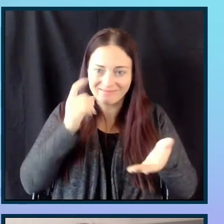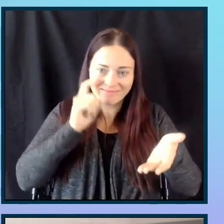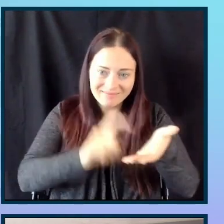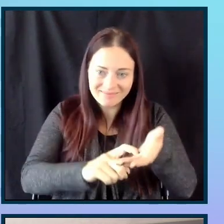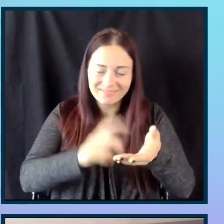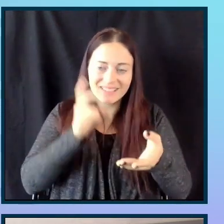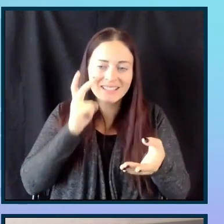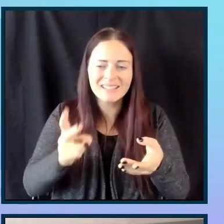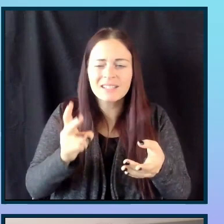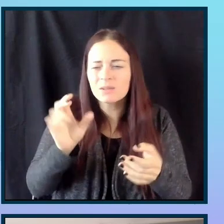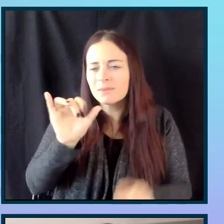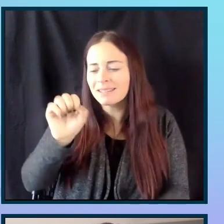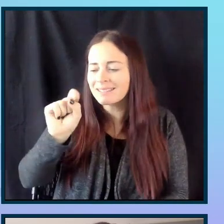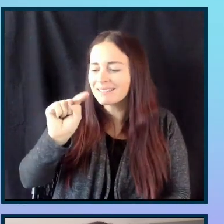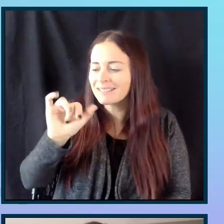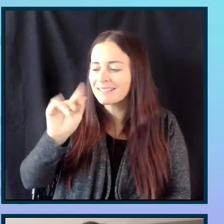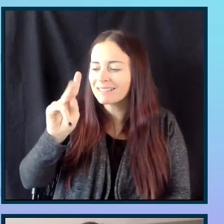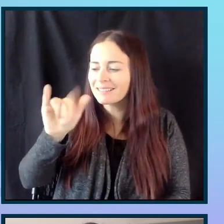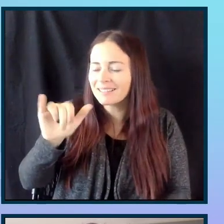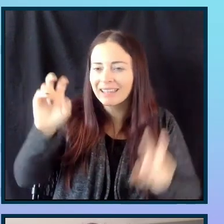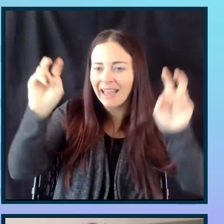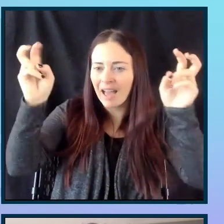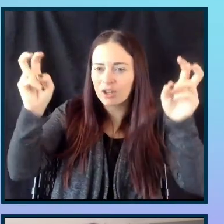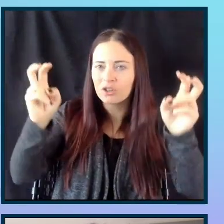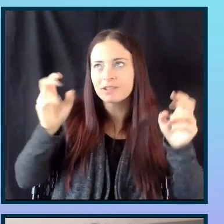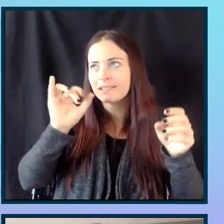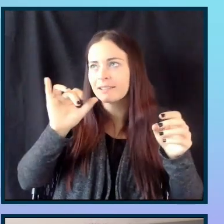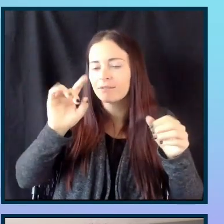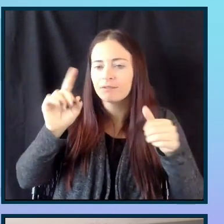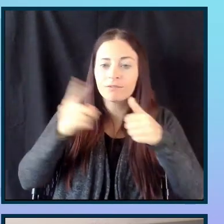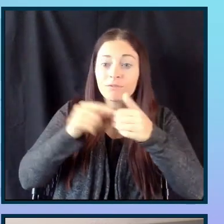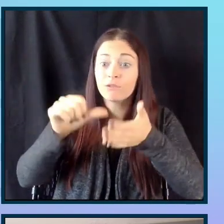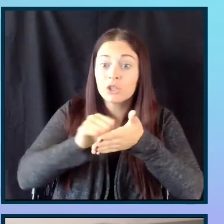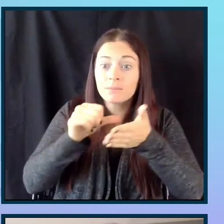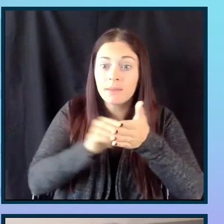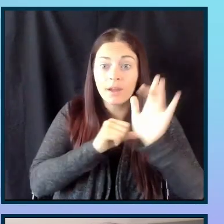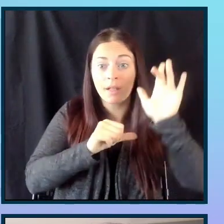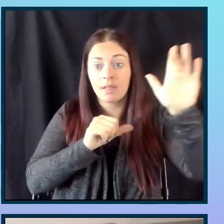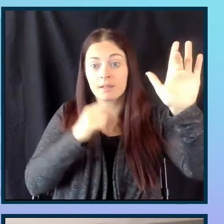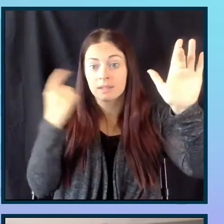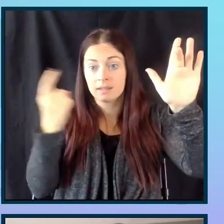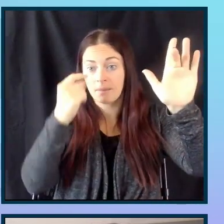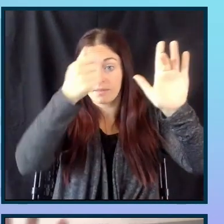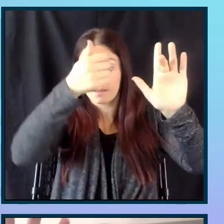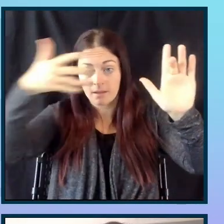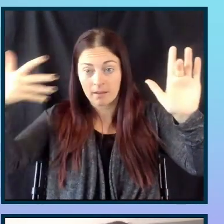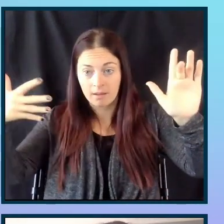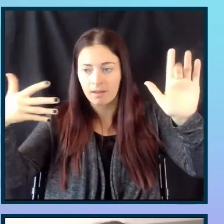if you navigate in reverse order on a page buttons may be hidden because there are